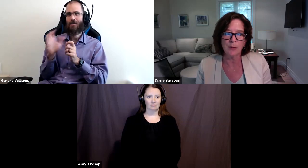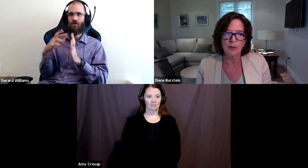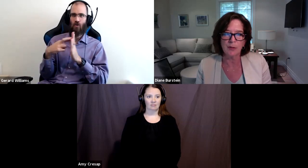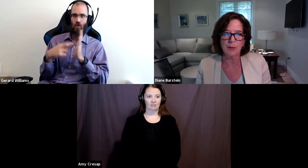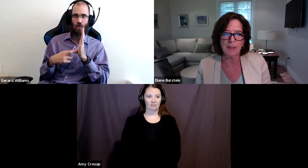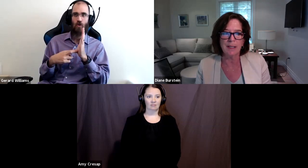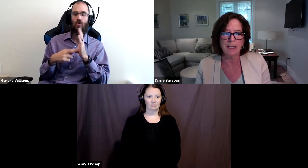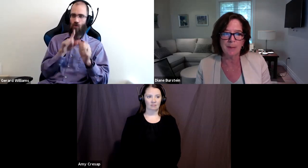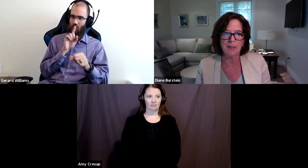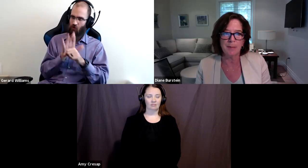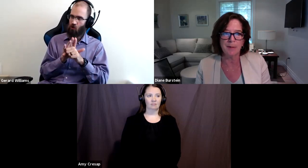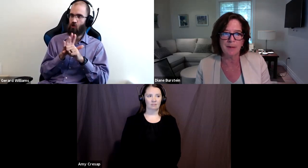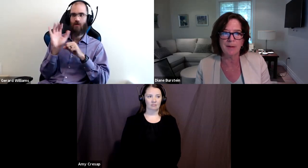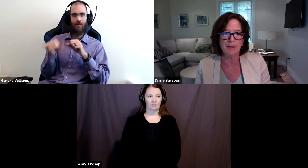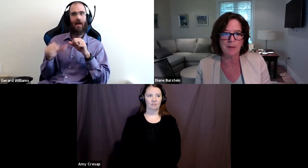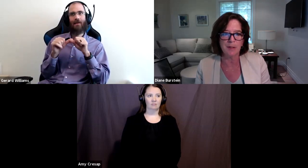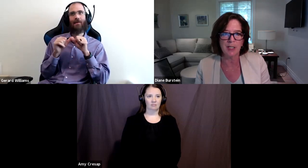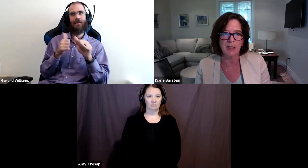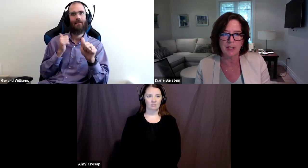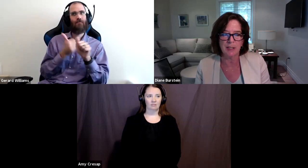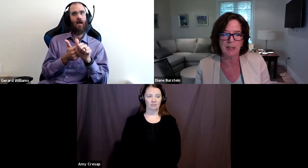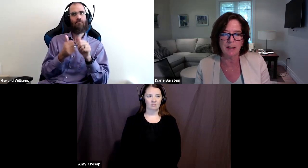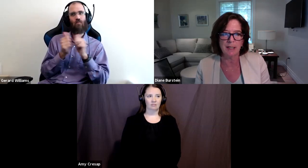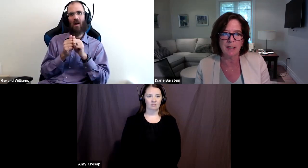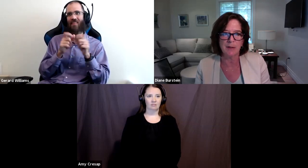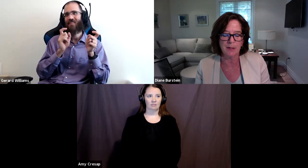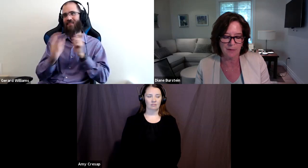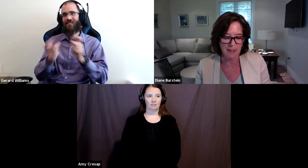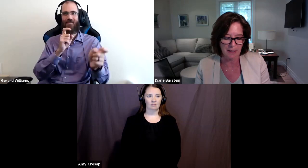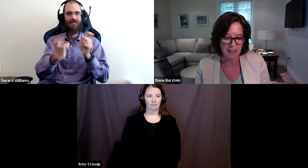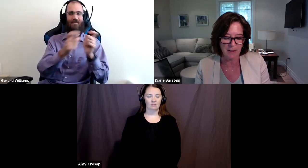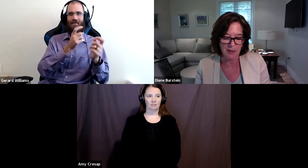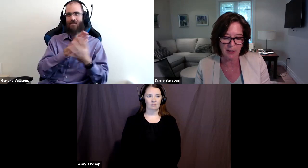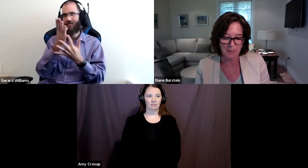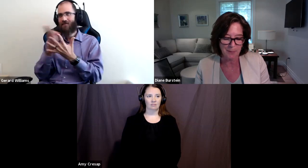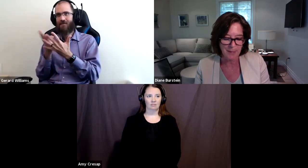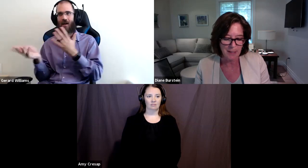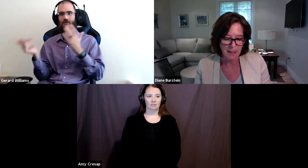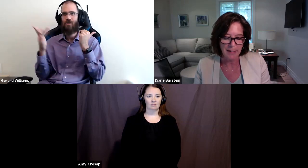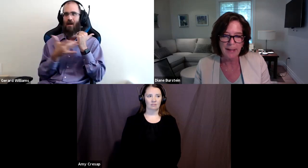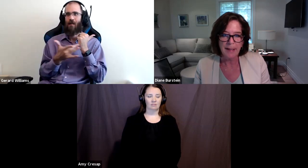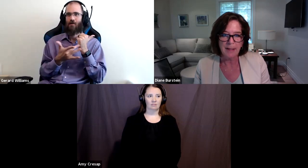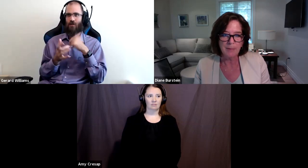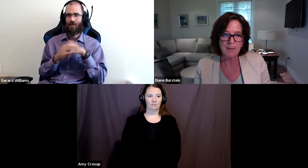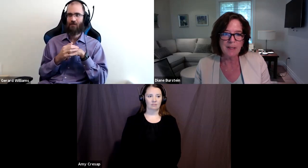ensure that it keeps up with the different changing areas of technology.